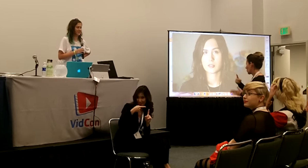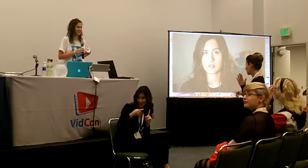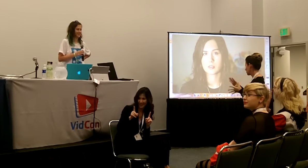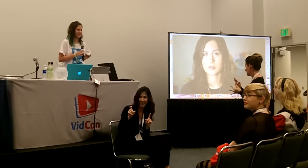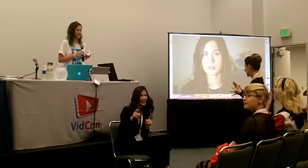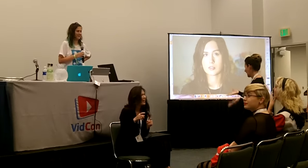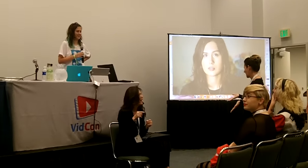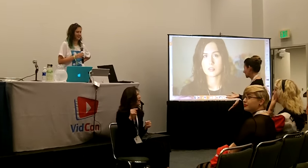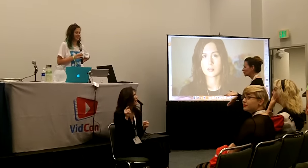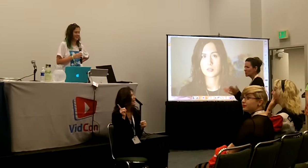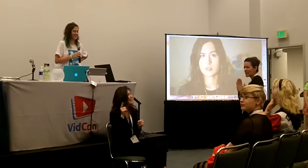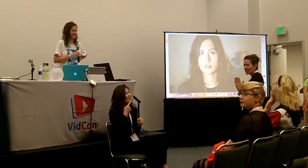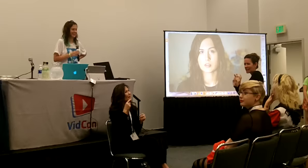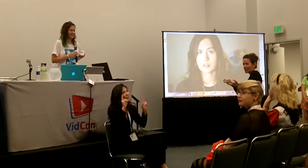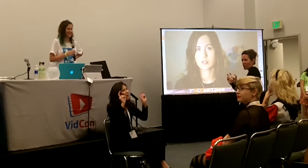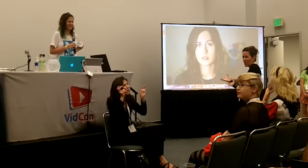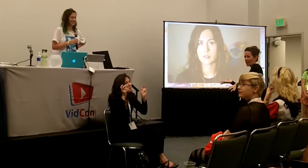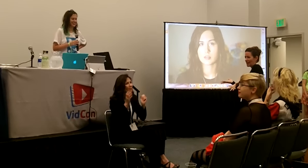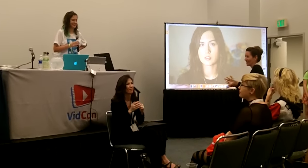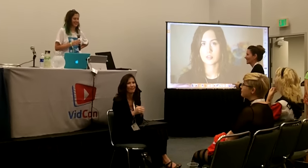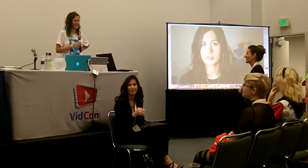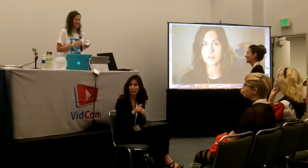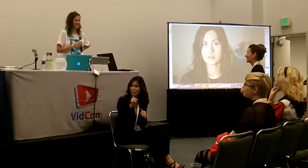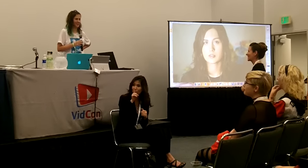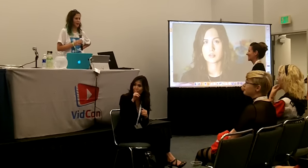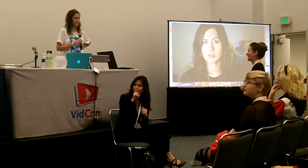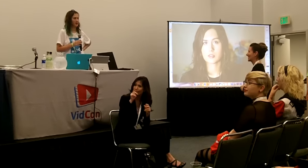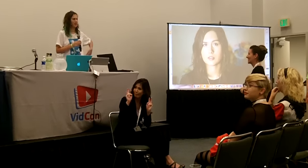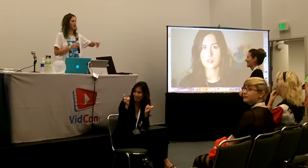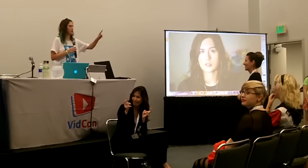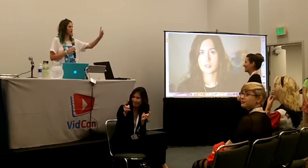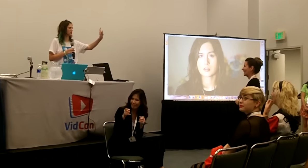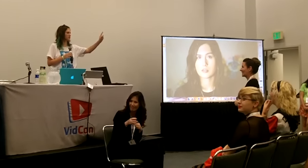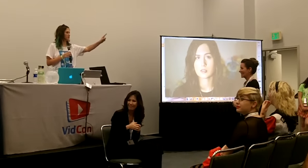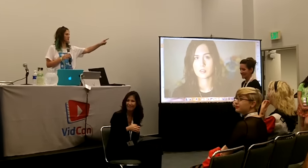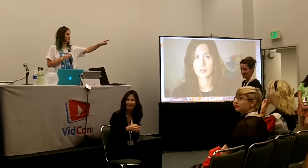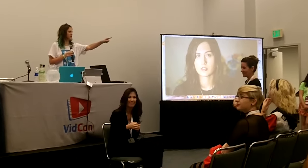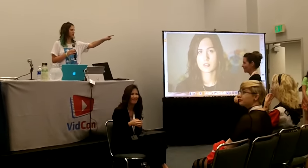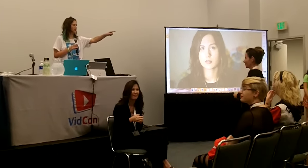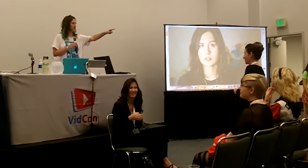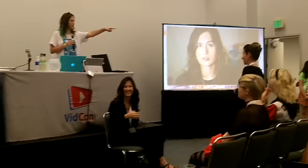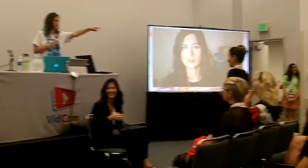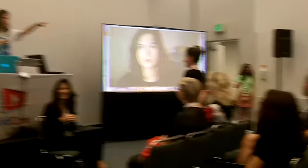She was asking the topic. You didn't say the topic. Pastry.